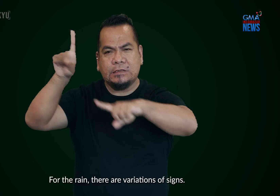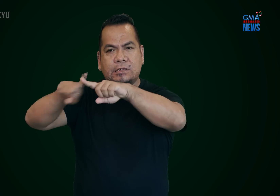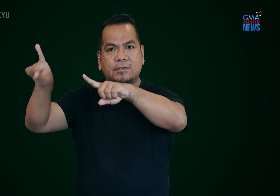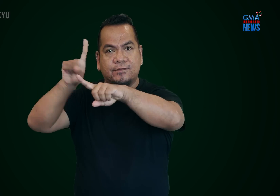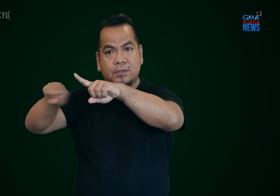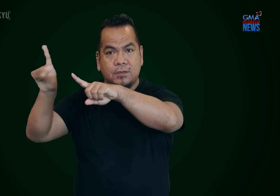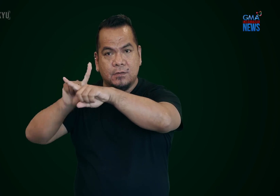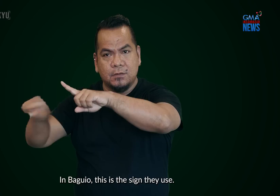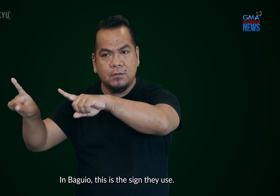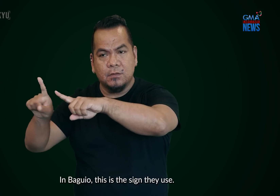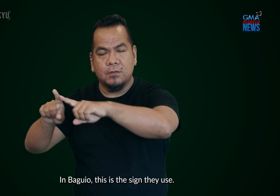Compounded together.